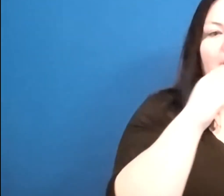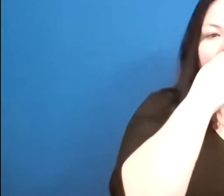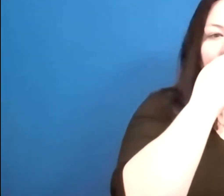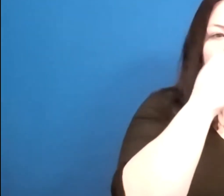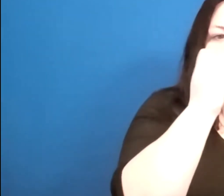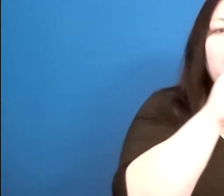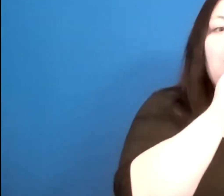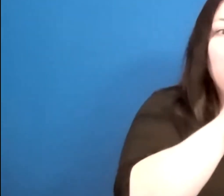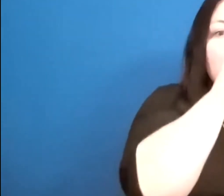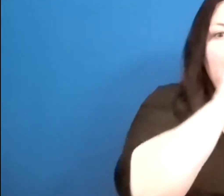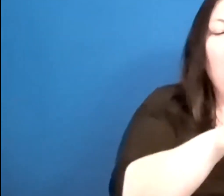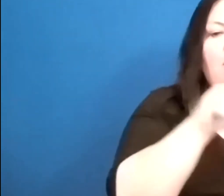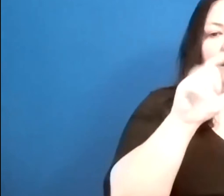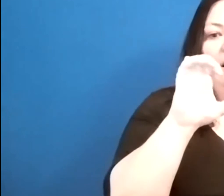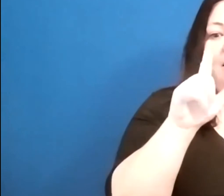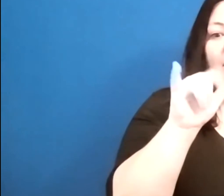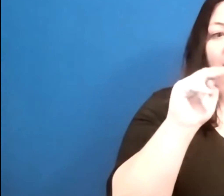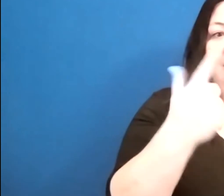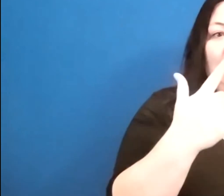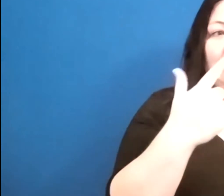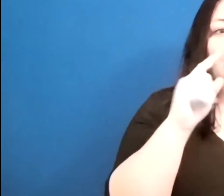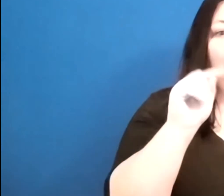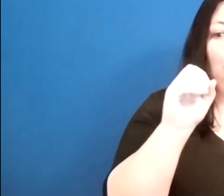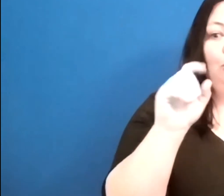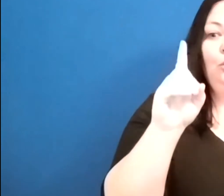to dripping" I do-- That, just, --a cool move.